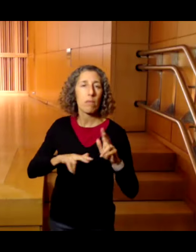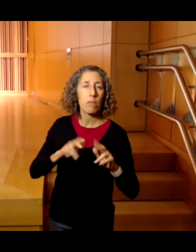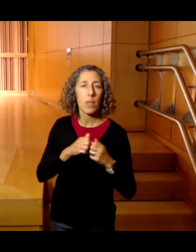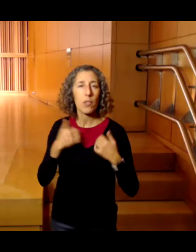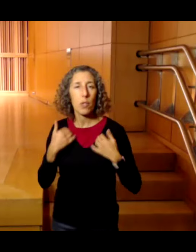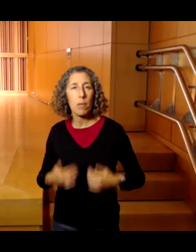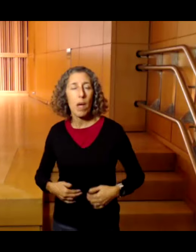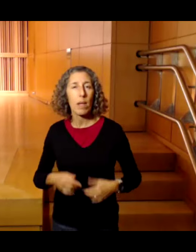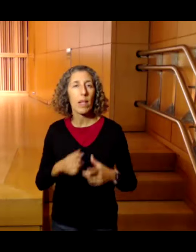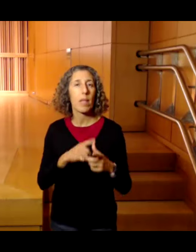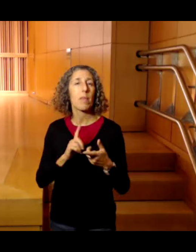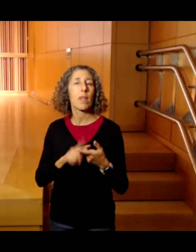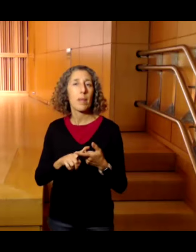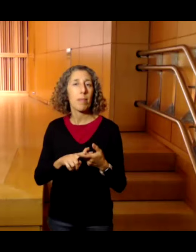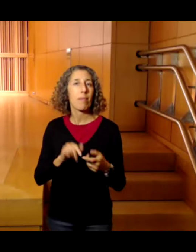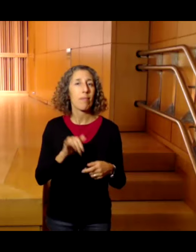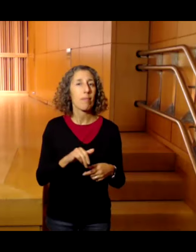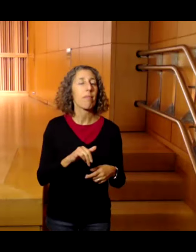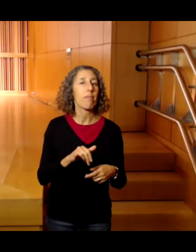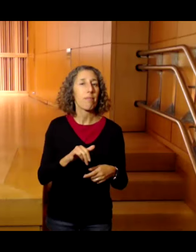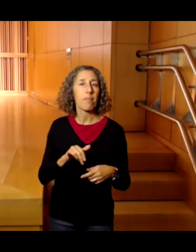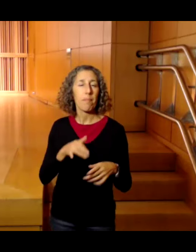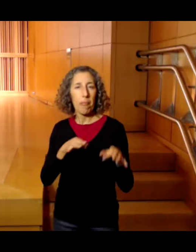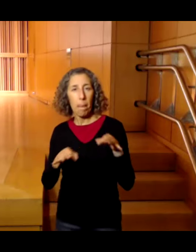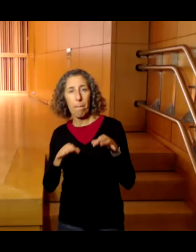The car rocked. My cock against the rocky ground got hard.